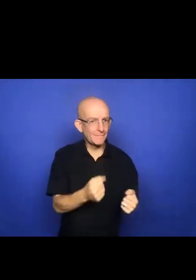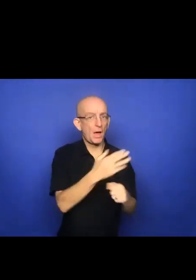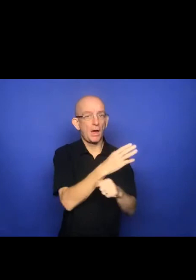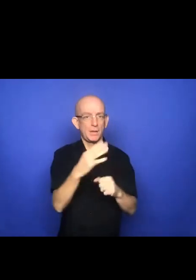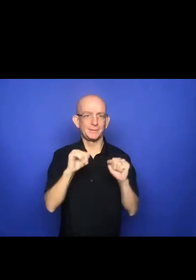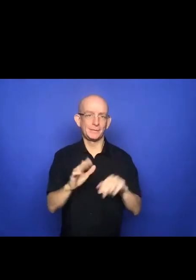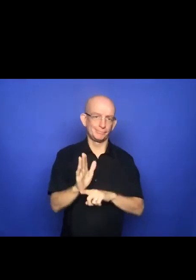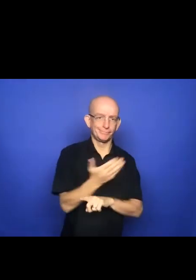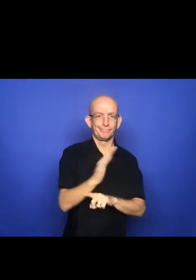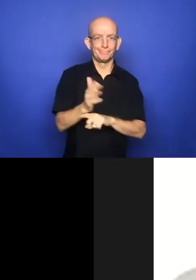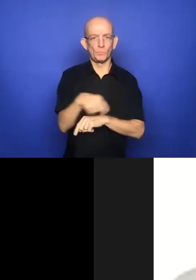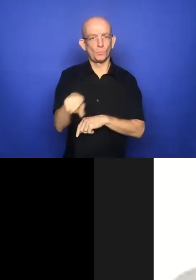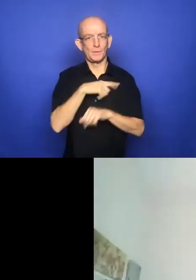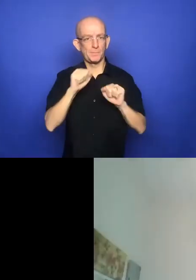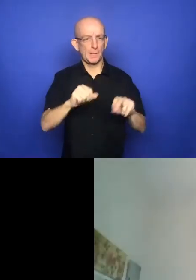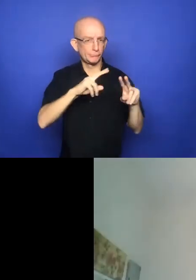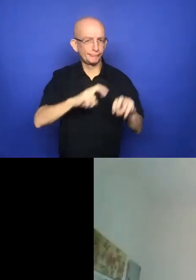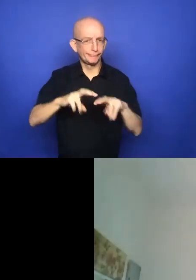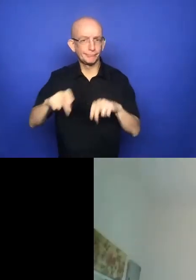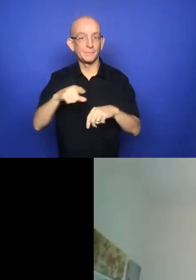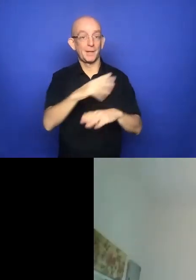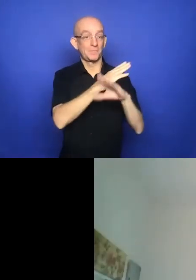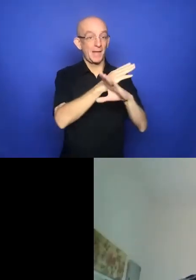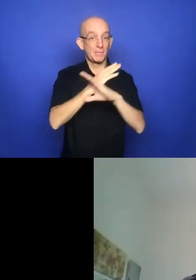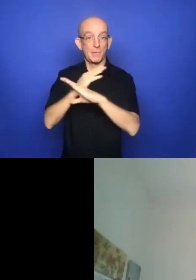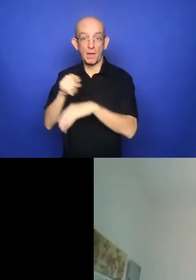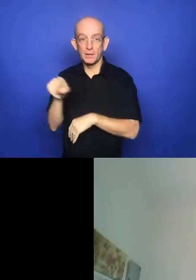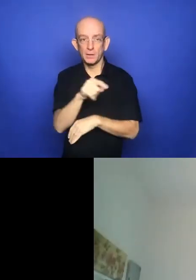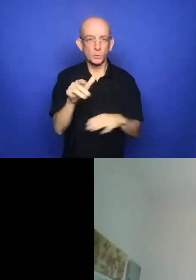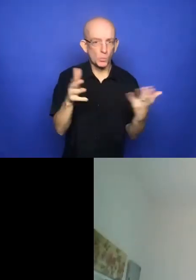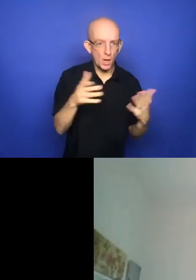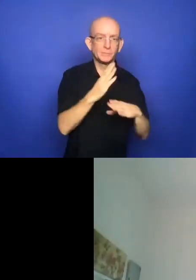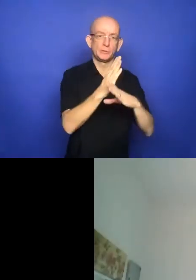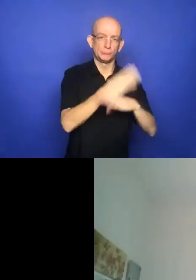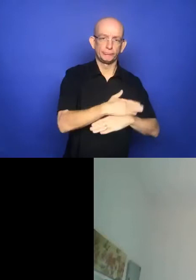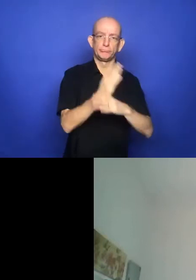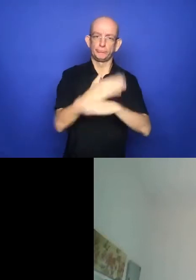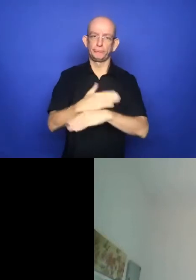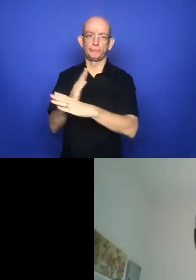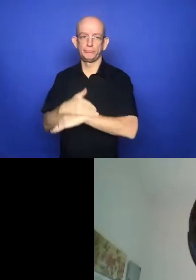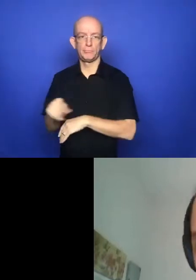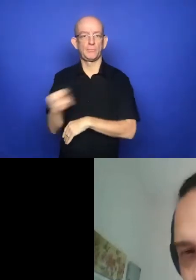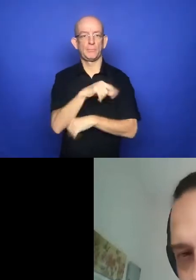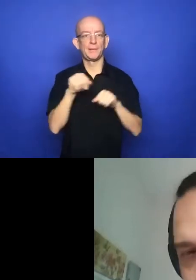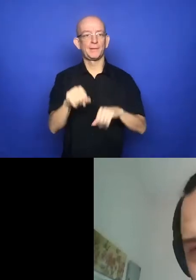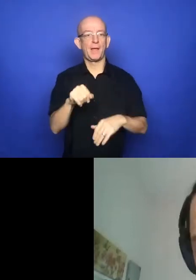from accessing humanitarian . We need to put in place specific measures to